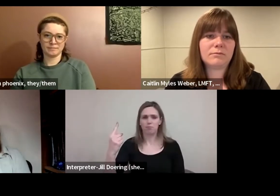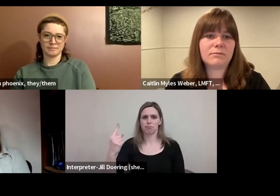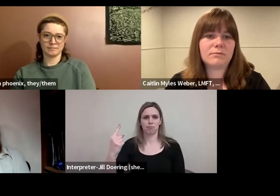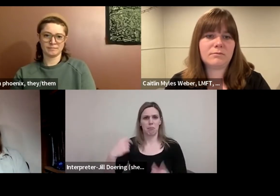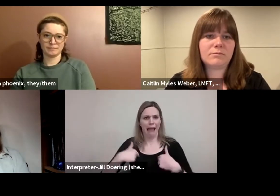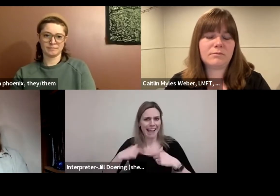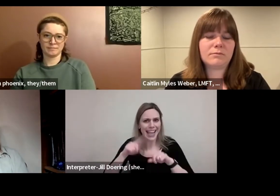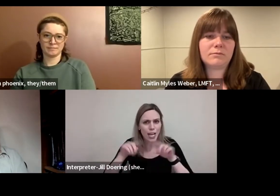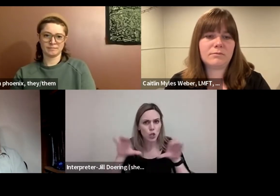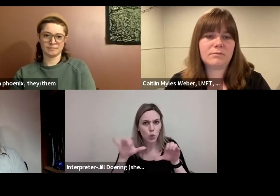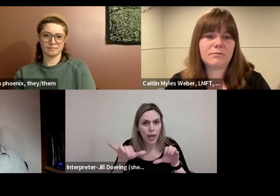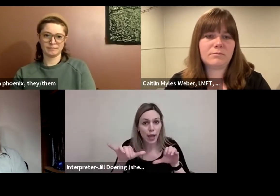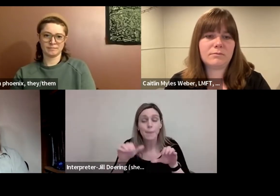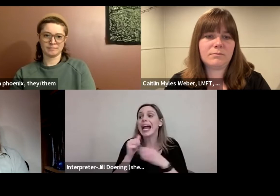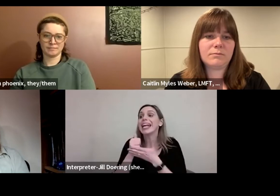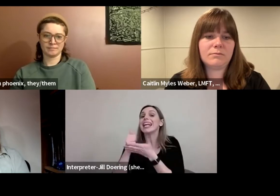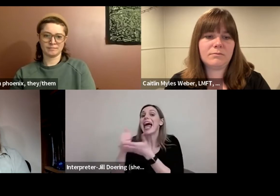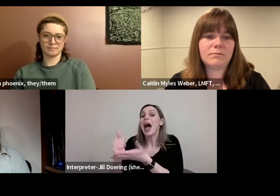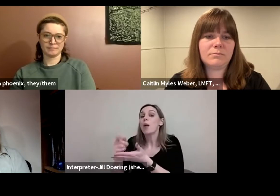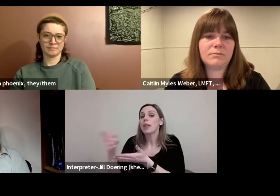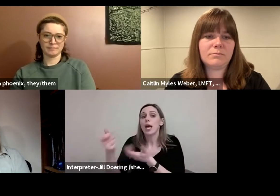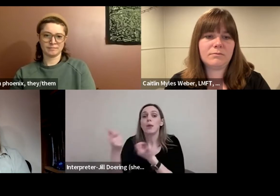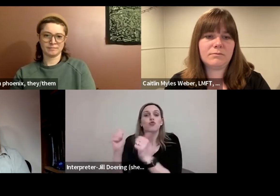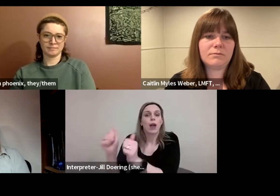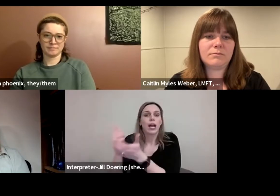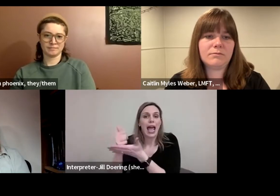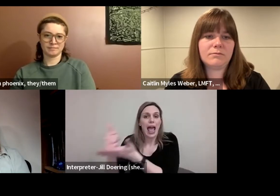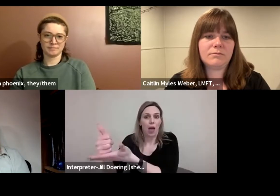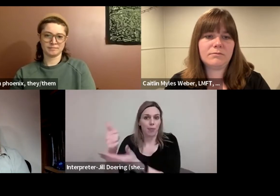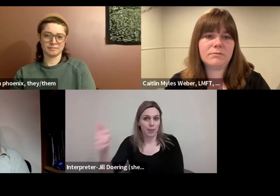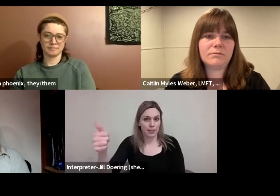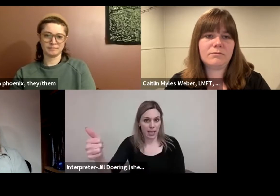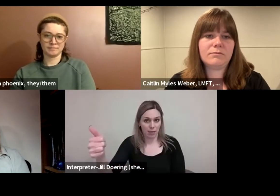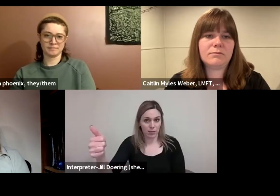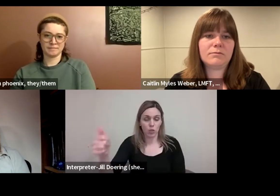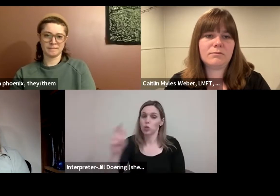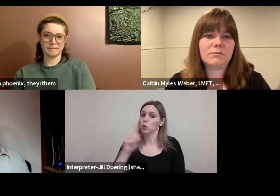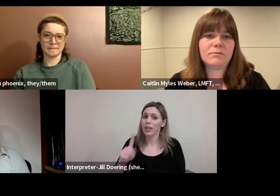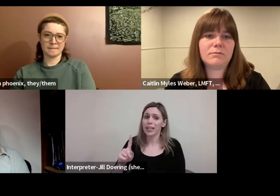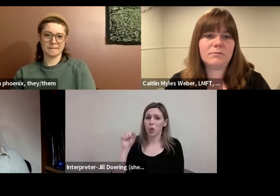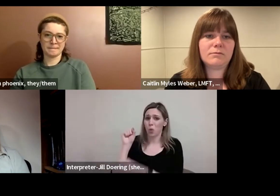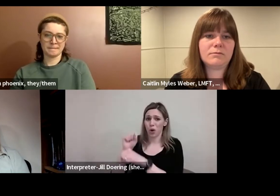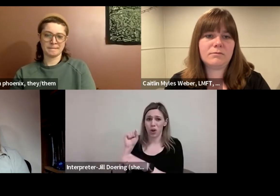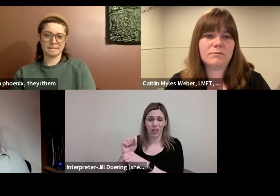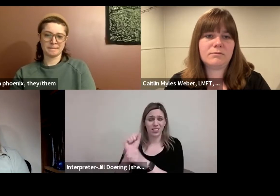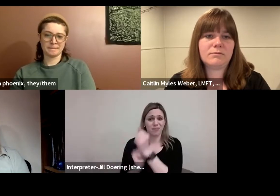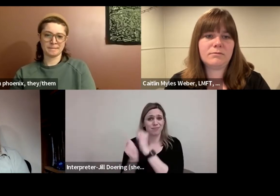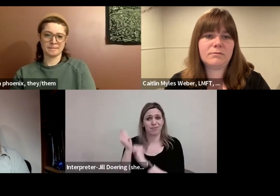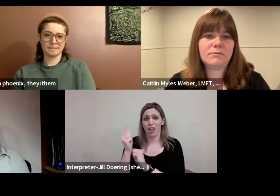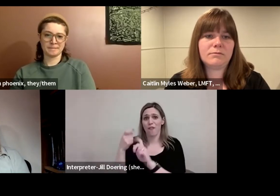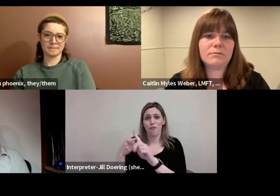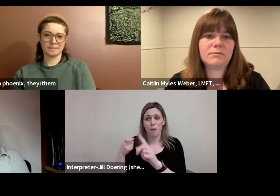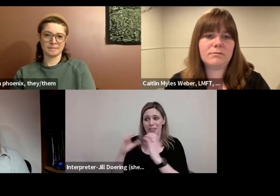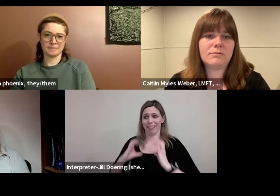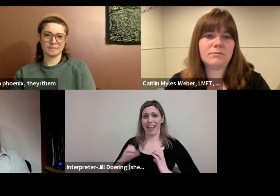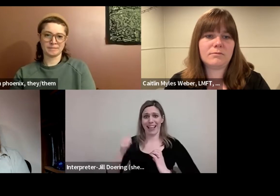Really, the work ultimately does get done by the client. I'm just there as an assistant, a guide,